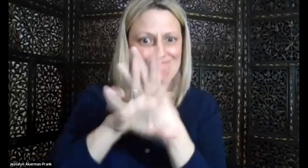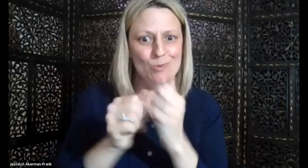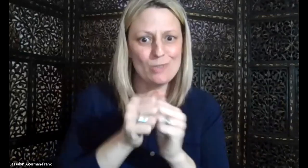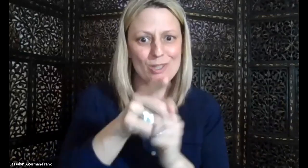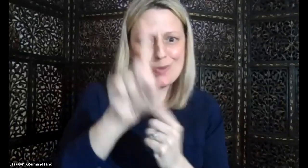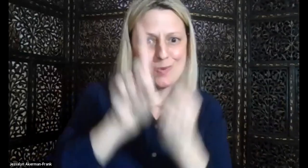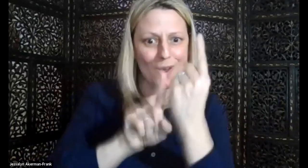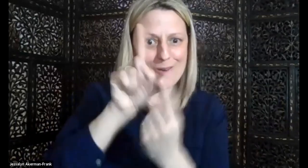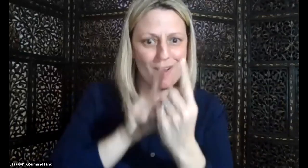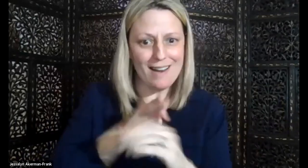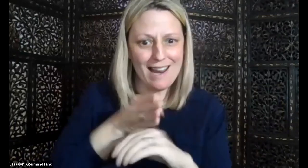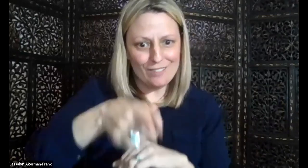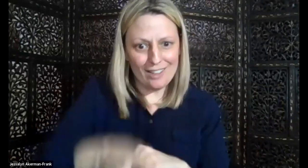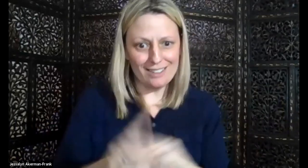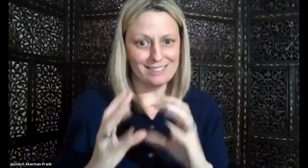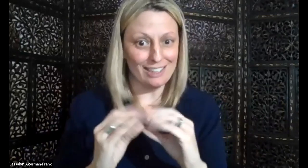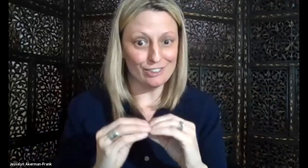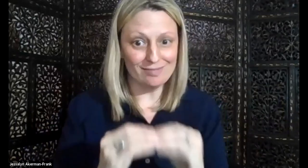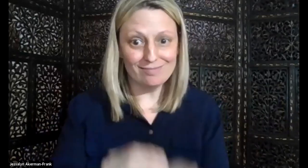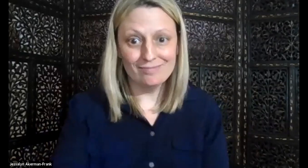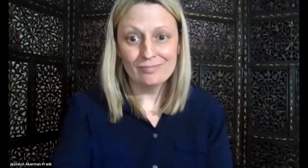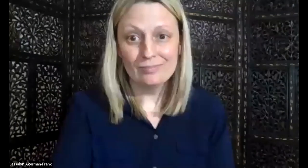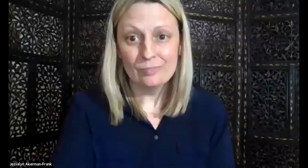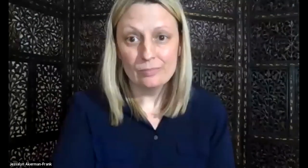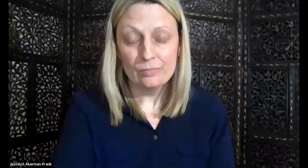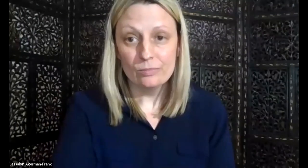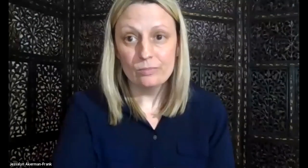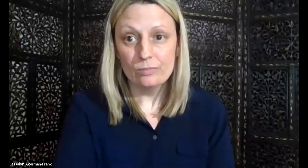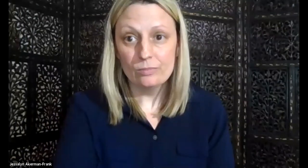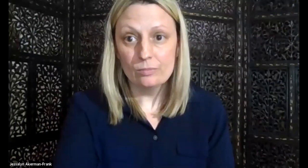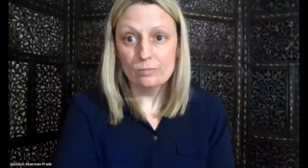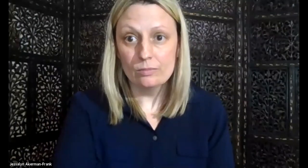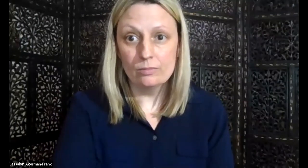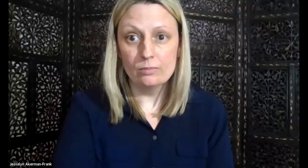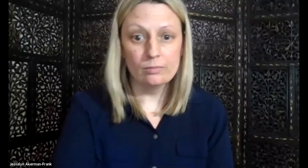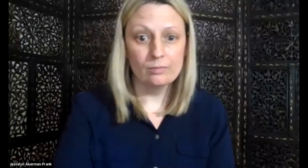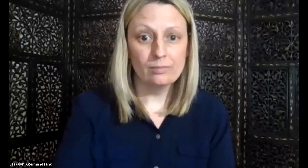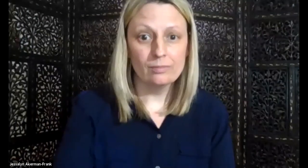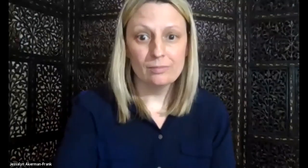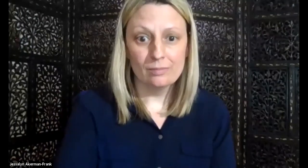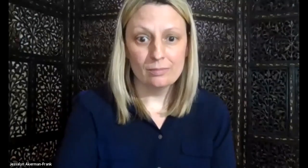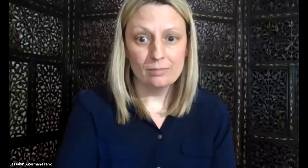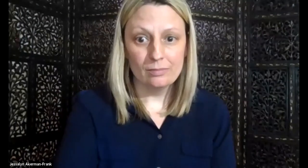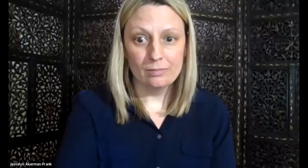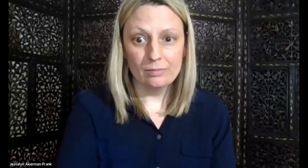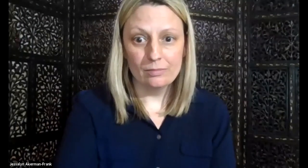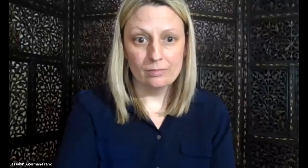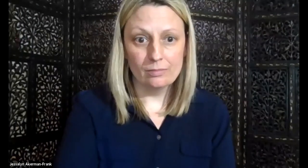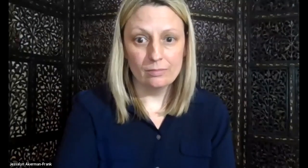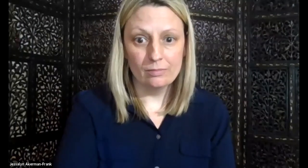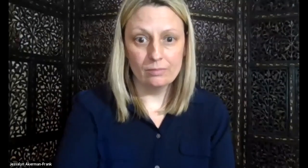public. So Roger, if you're willing, I can assign you one of our members of our team and they can video with you